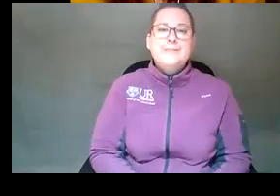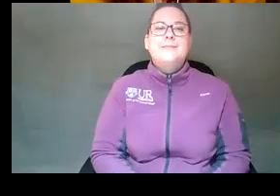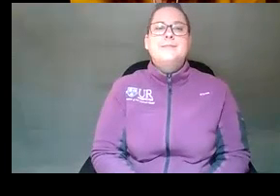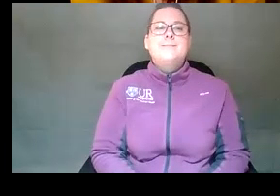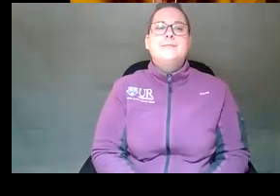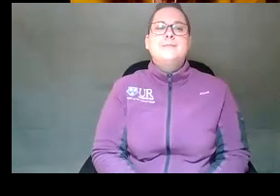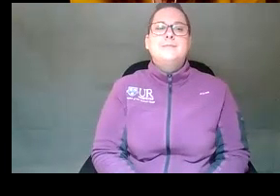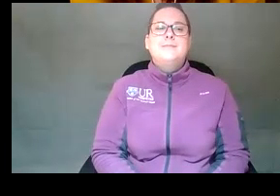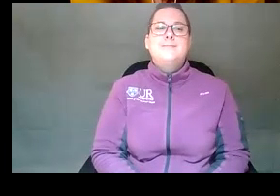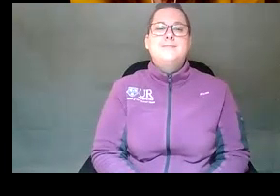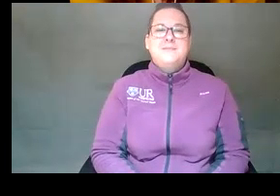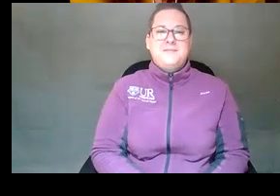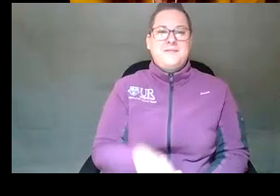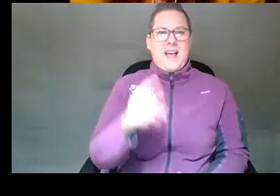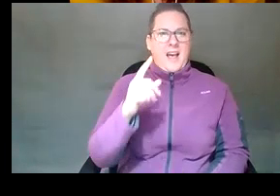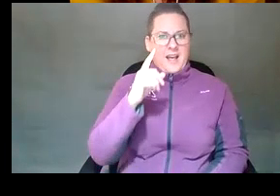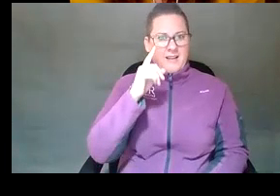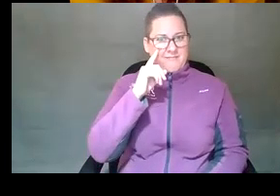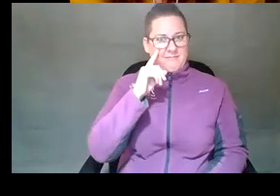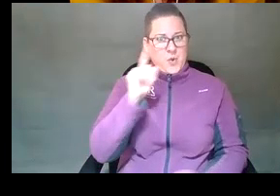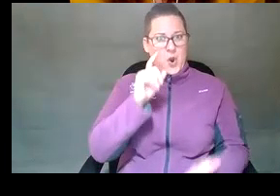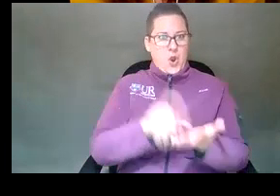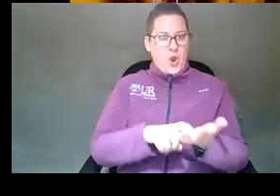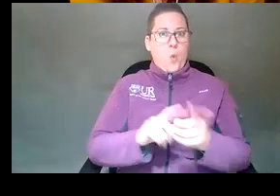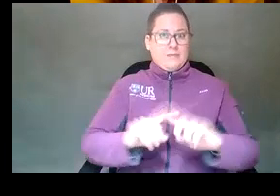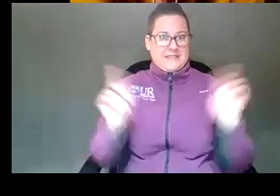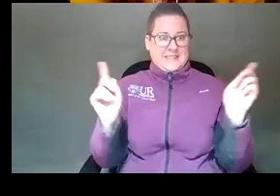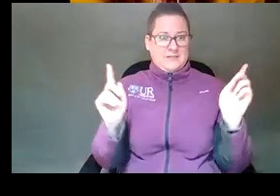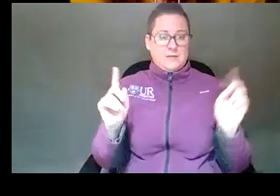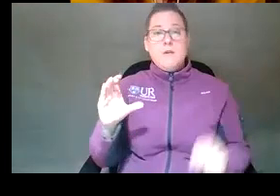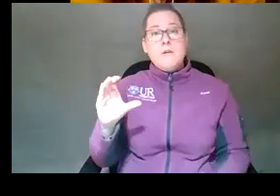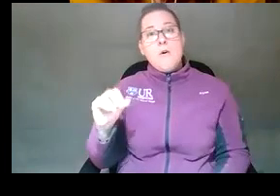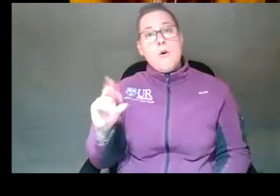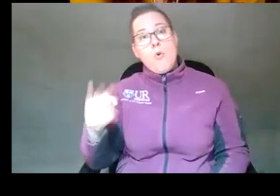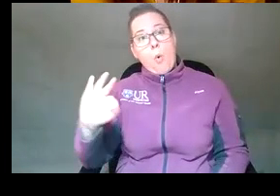we'll really see here quite a difference you'll see for the corning project all caregivers were